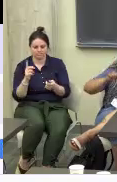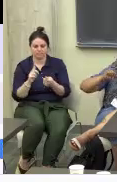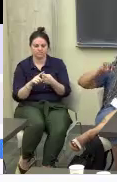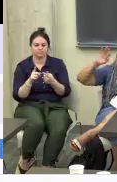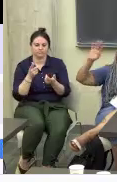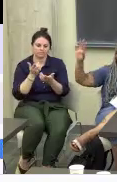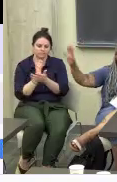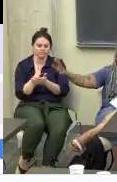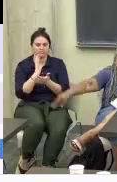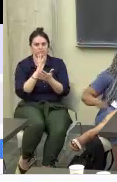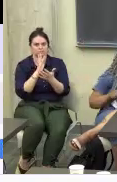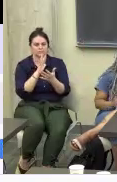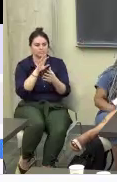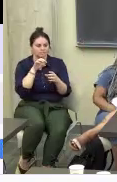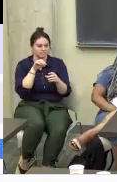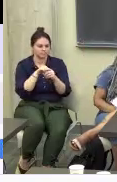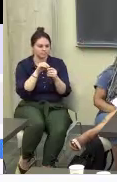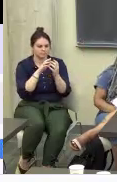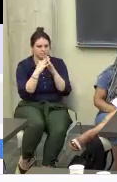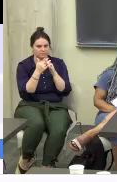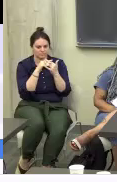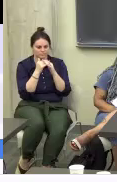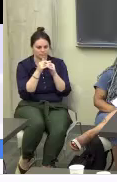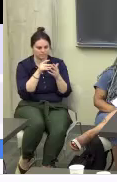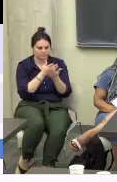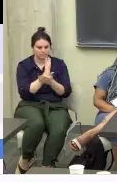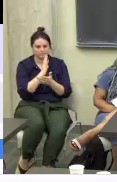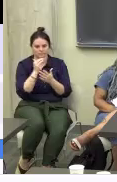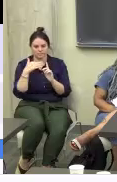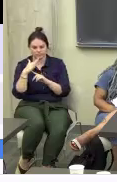indigenous rights and environmental rights and all the other things that are going on